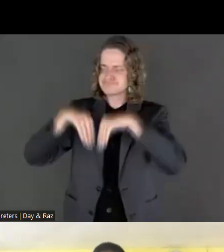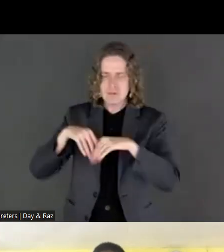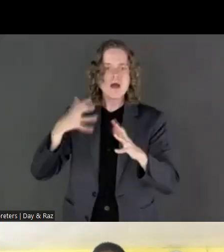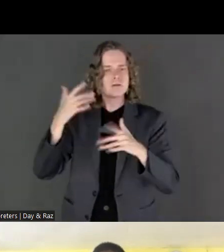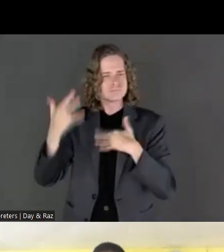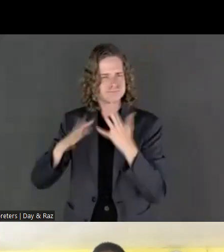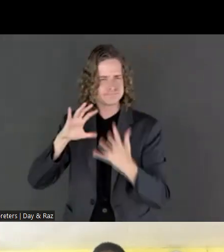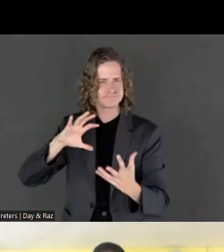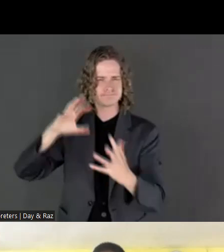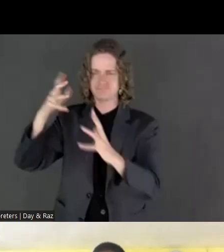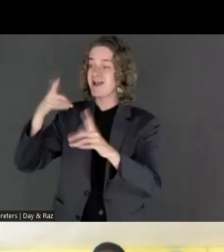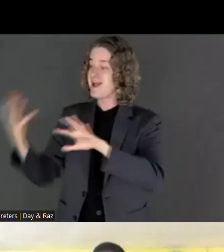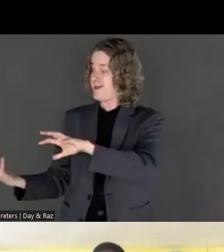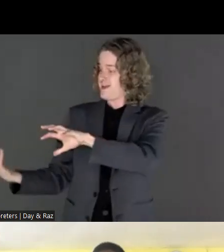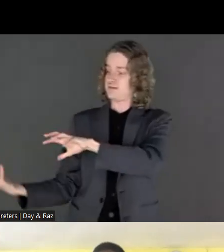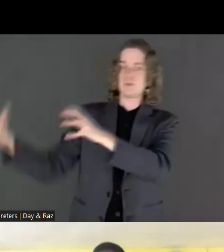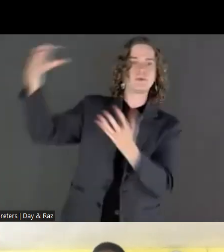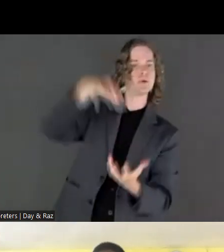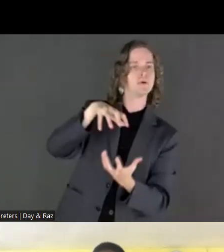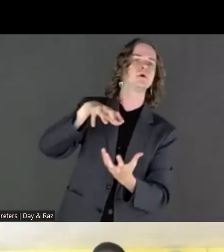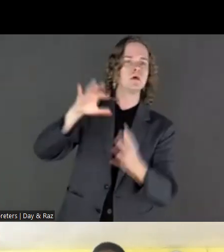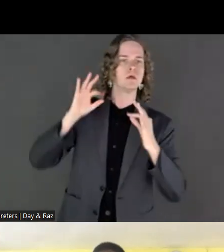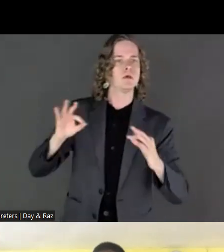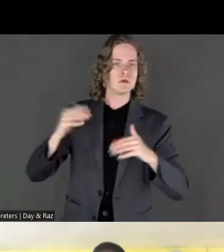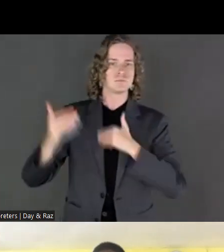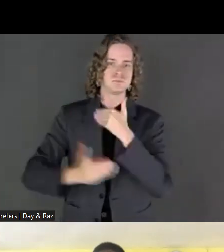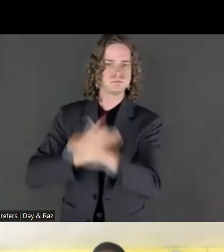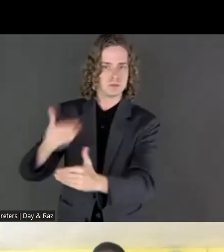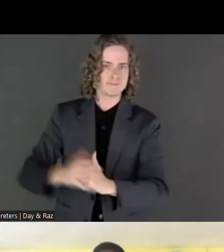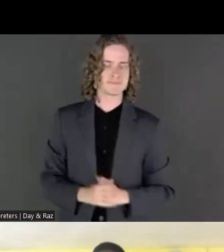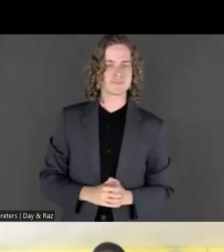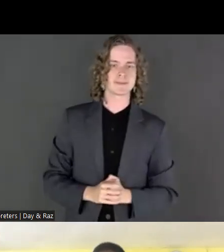leadership of op eds must also be recognized as a critical pillar of localization,